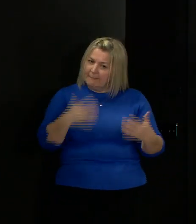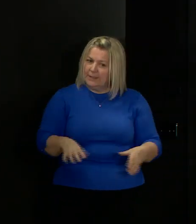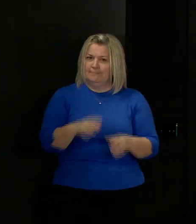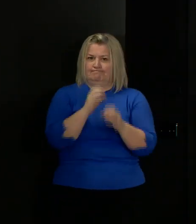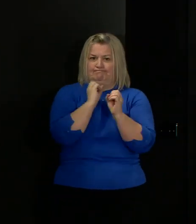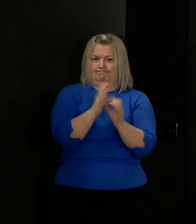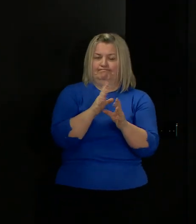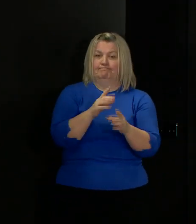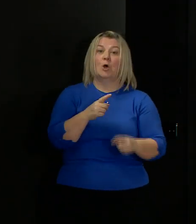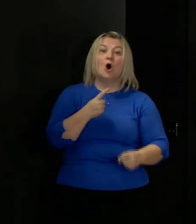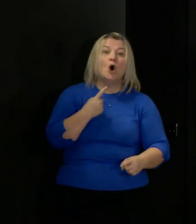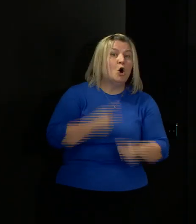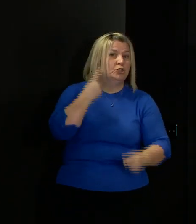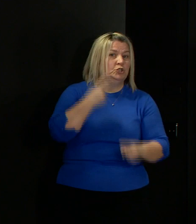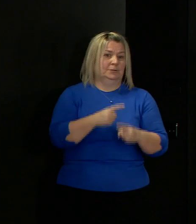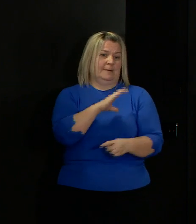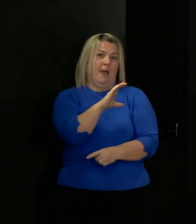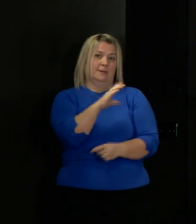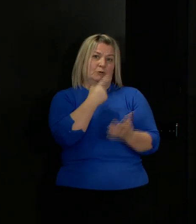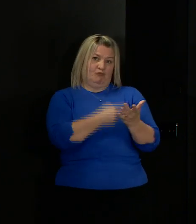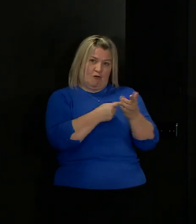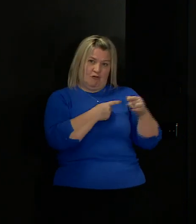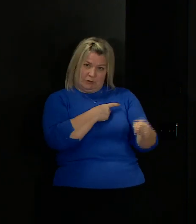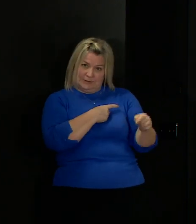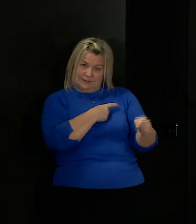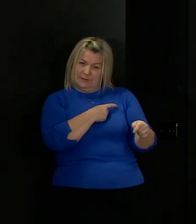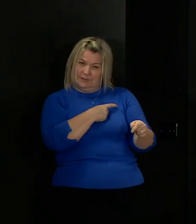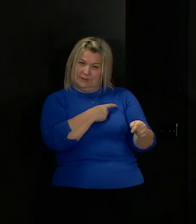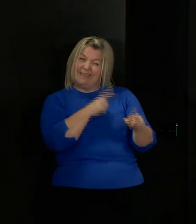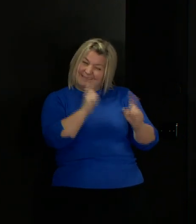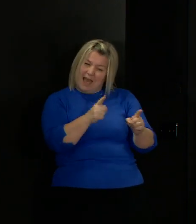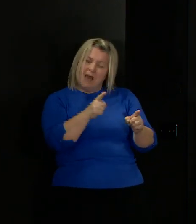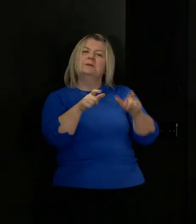suspected cancer referrals are people who would normally come to see the GP